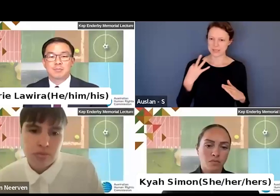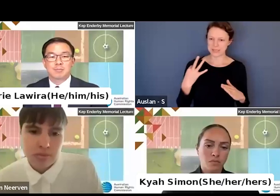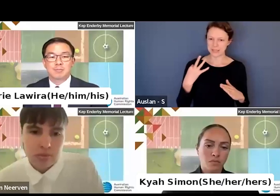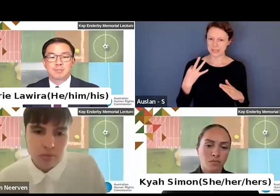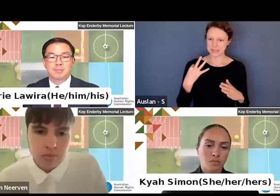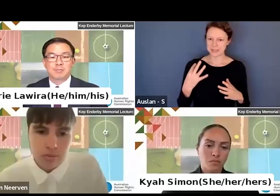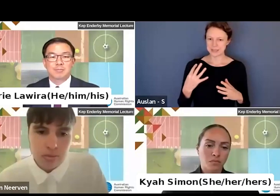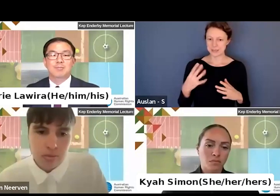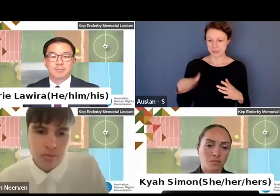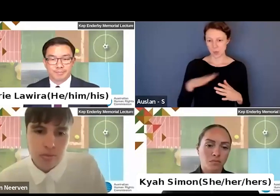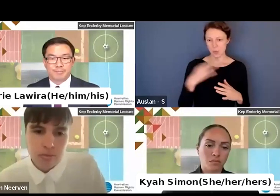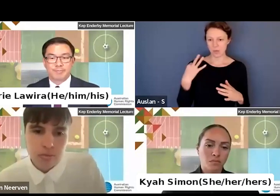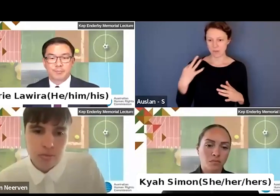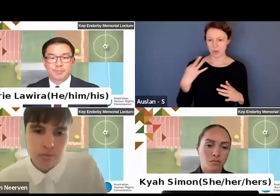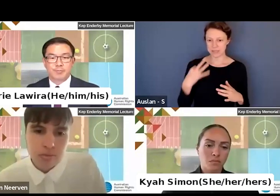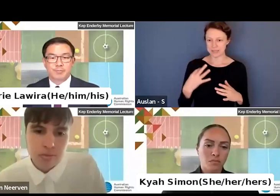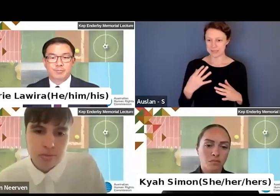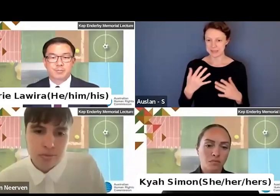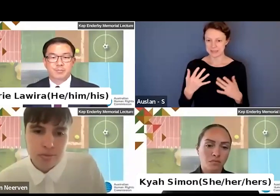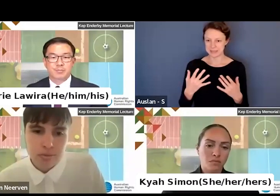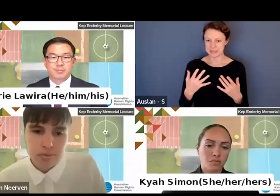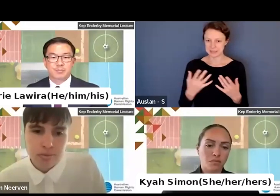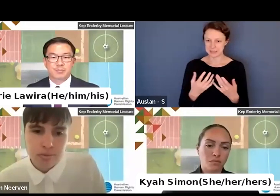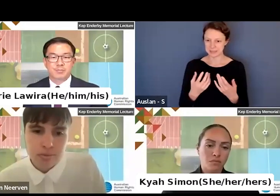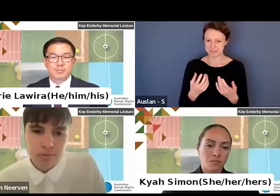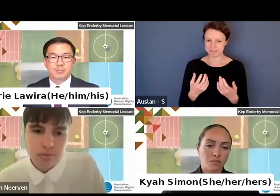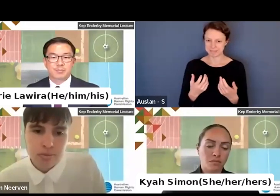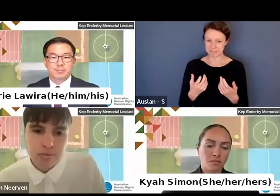and you have to have a champion actually